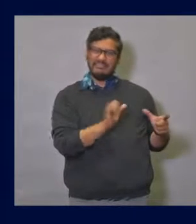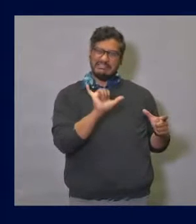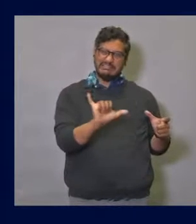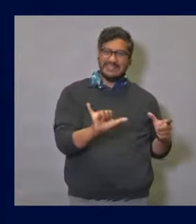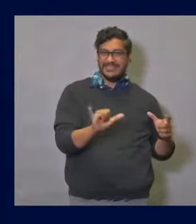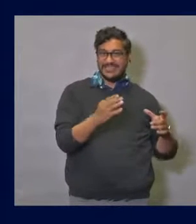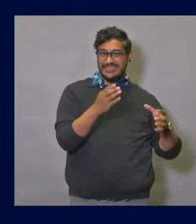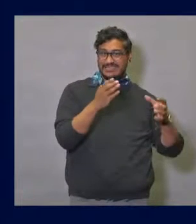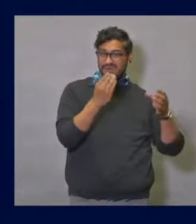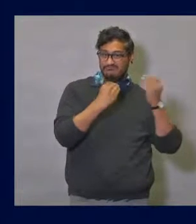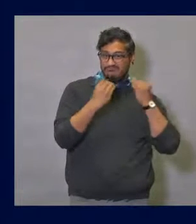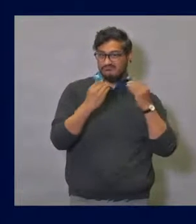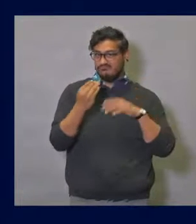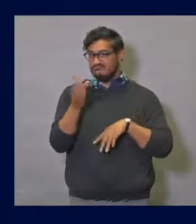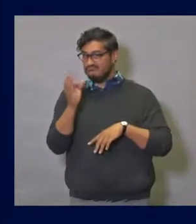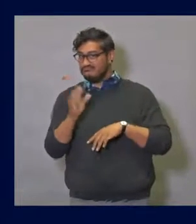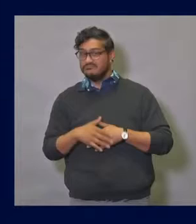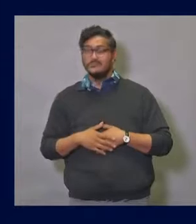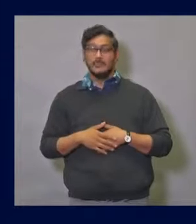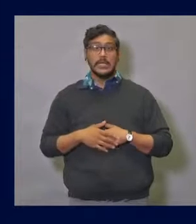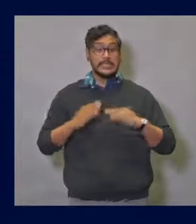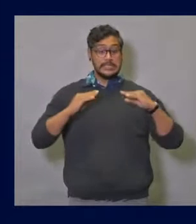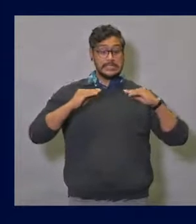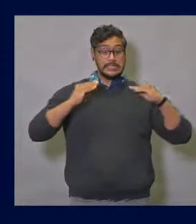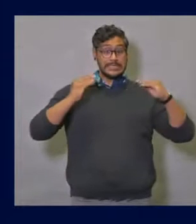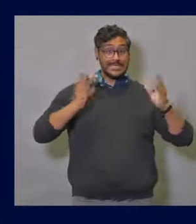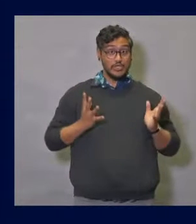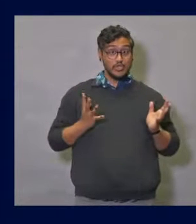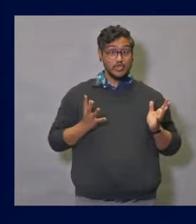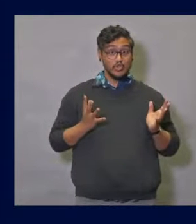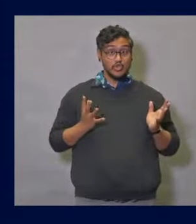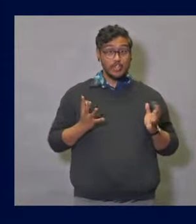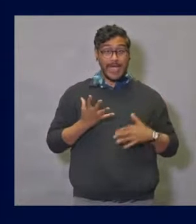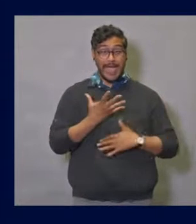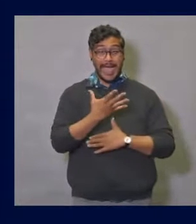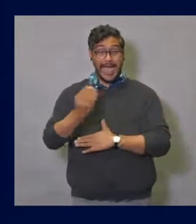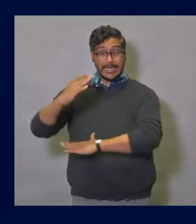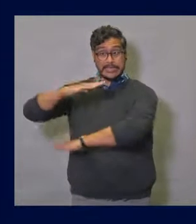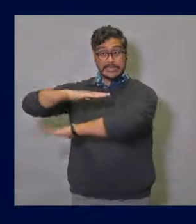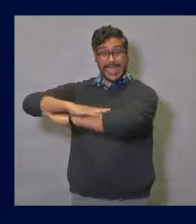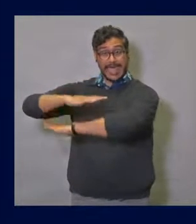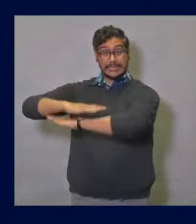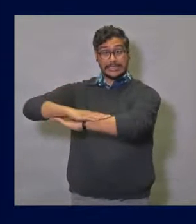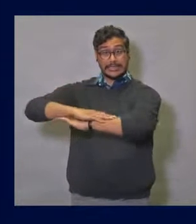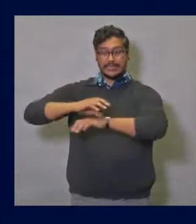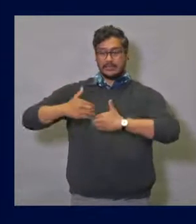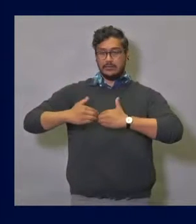ES IMPORTANTE QUE SIGAN UTILIZANDO LA DISTANCIA DE SEIS PIES DURANTE LAS ACTIVIDADES DONDE LOS ESTUDIANTES NO UTILIZAN MÁS CARA, COMER Y